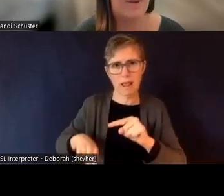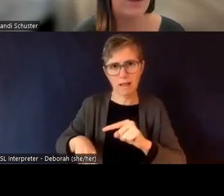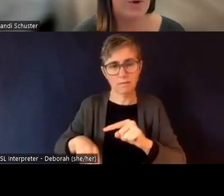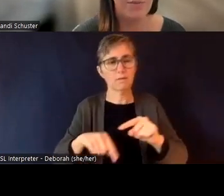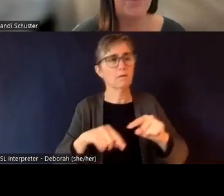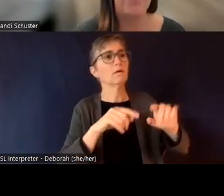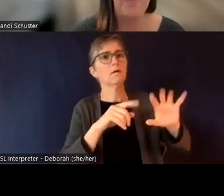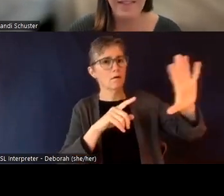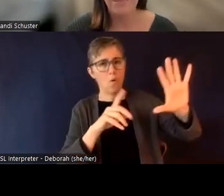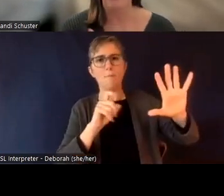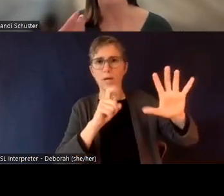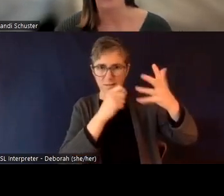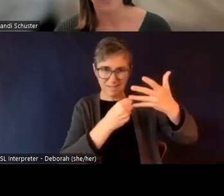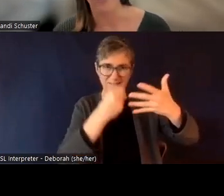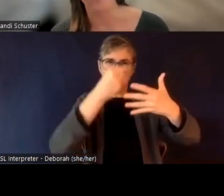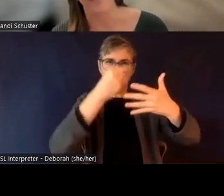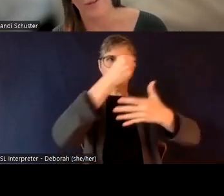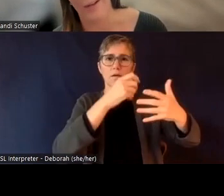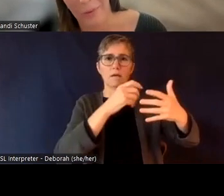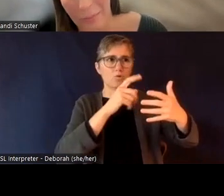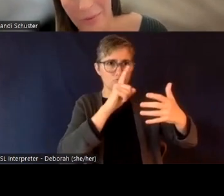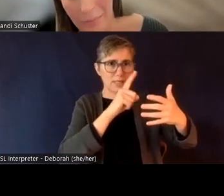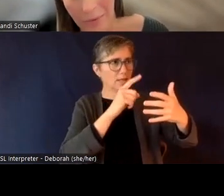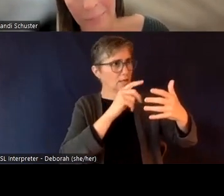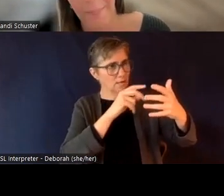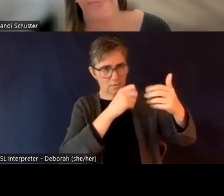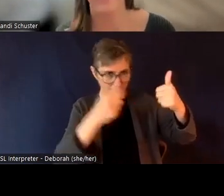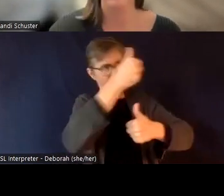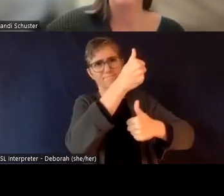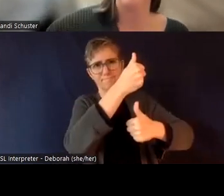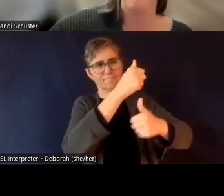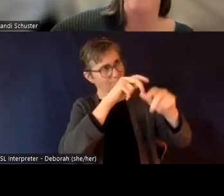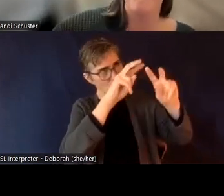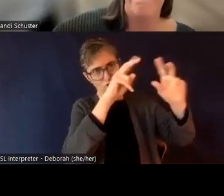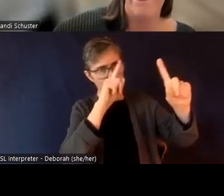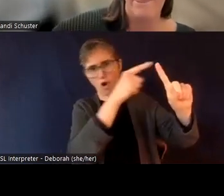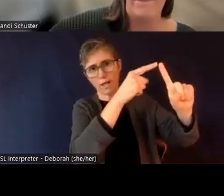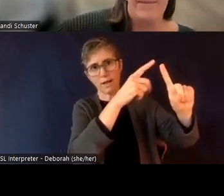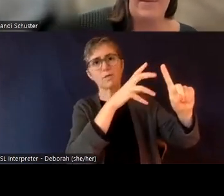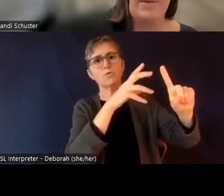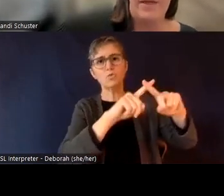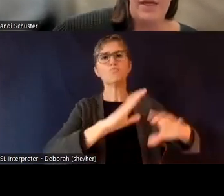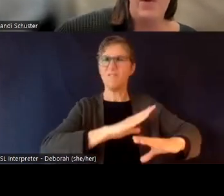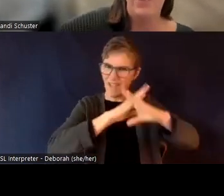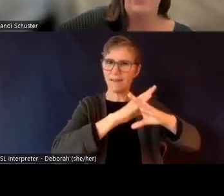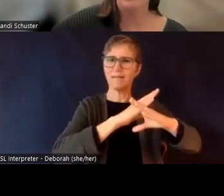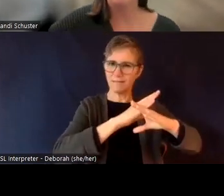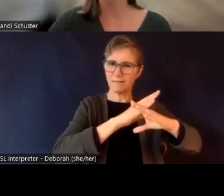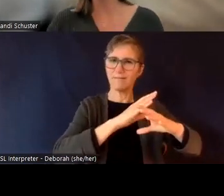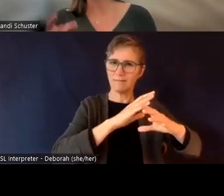and trying to prevent progression of mental health symptoms. And what I want to argue to